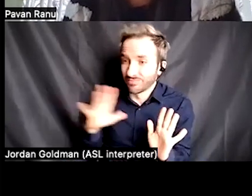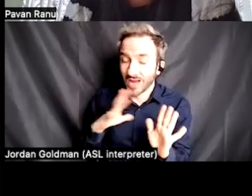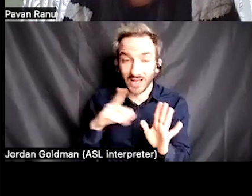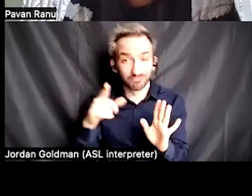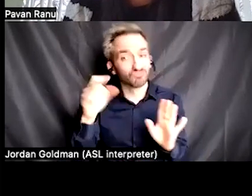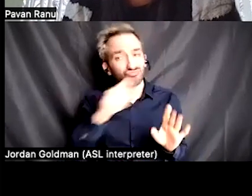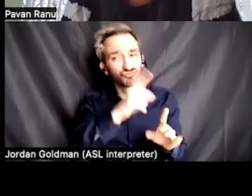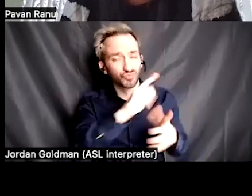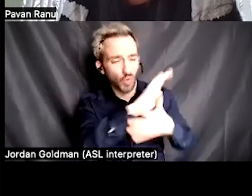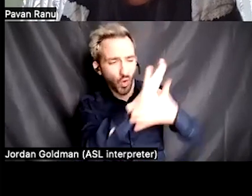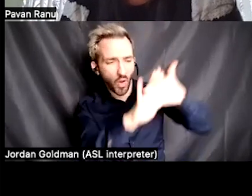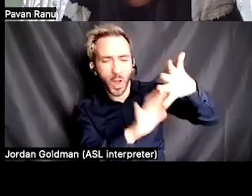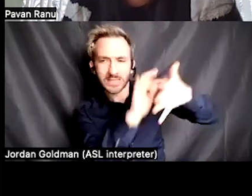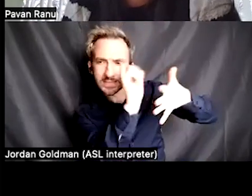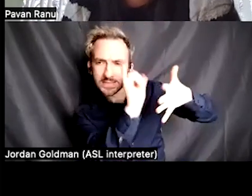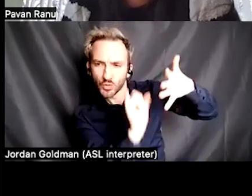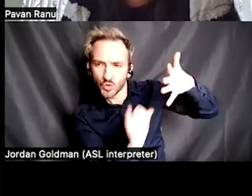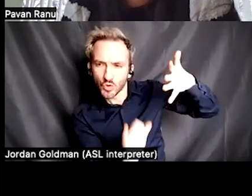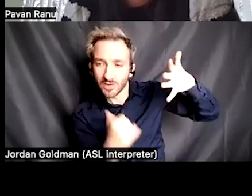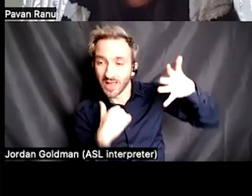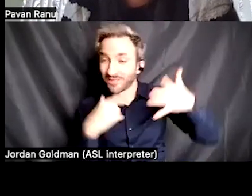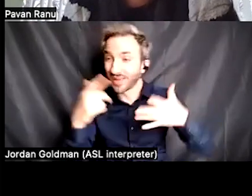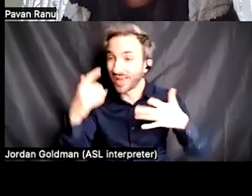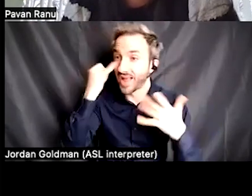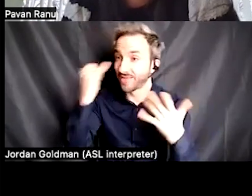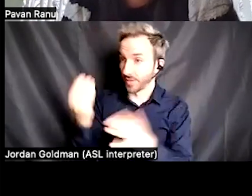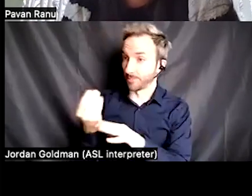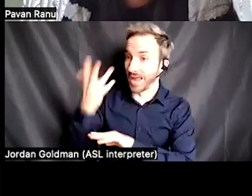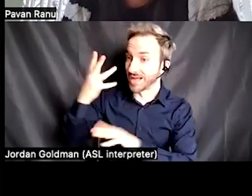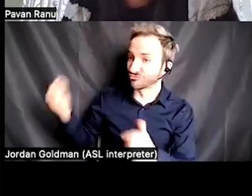Monique: And if you have copious amounts of plants, maybe you have a mushroom or two.